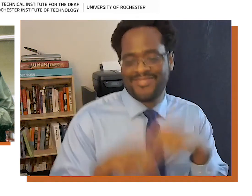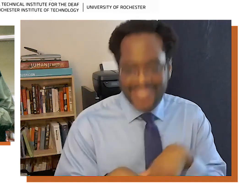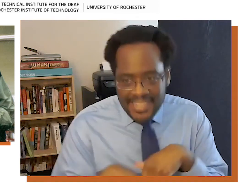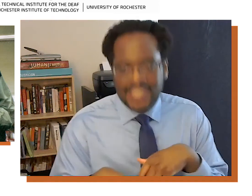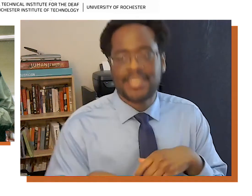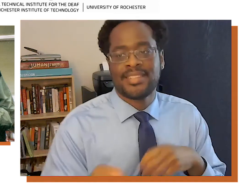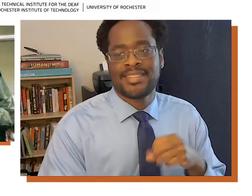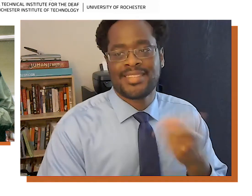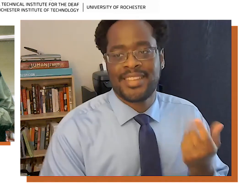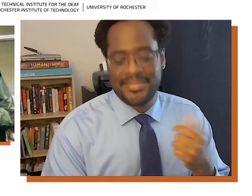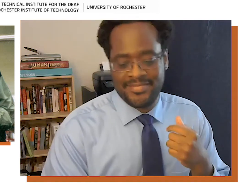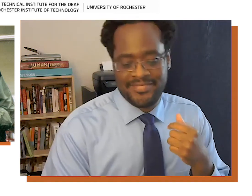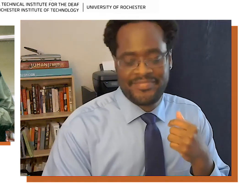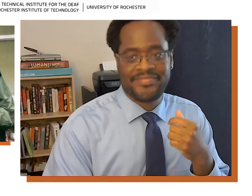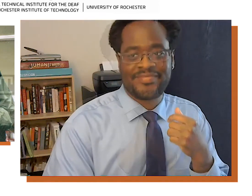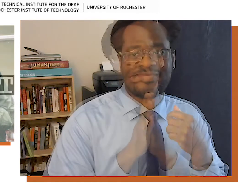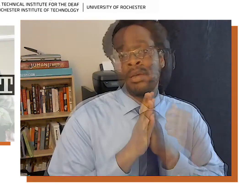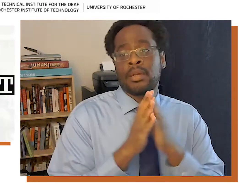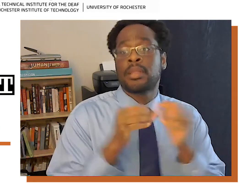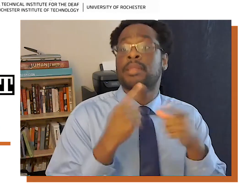when I started picking up a little bit more sign.